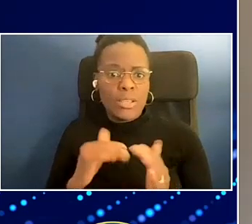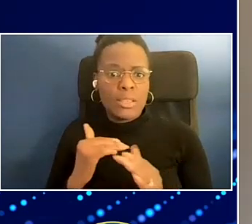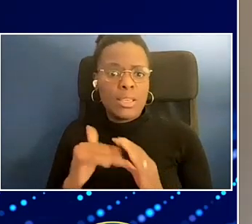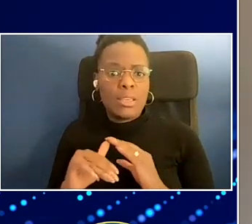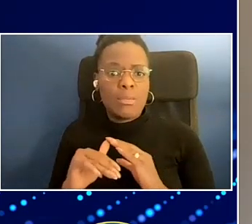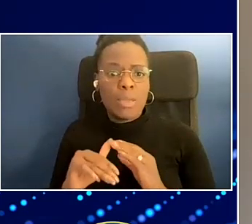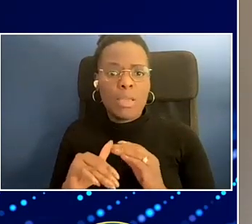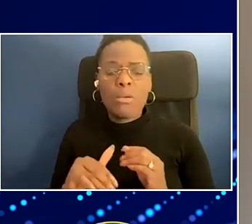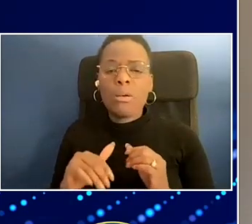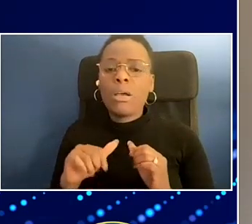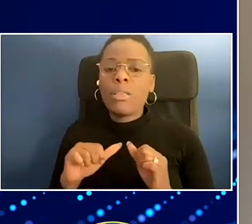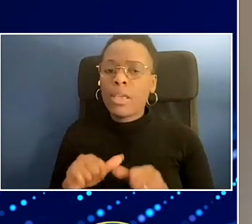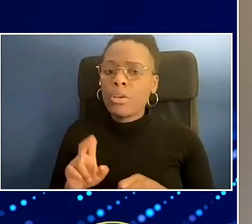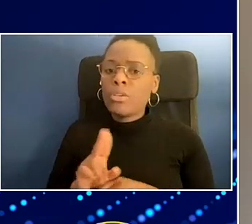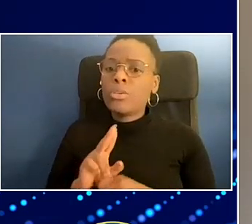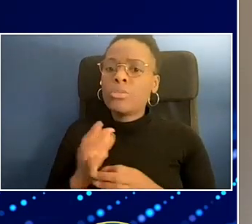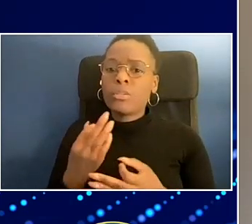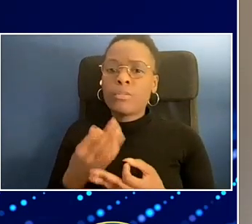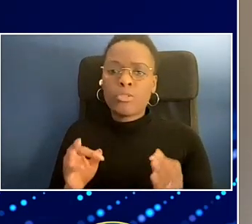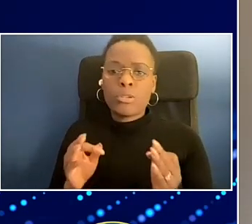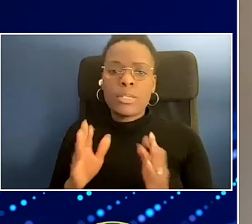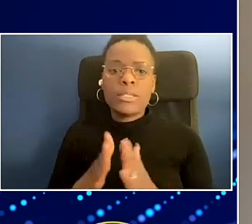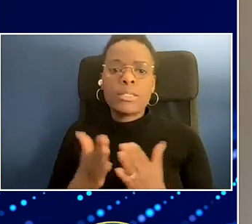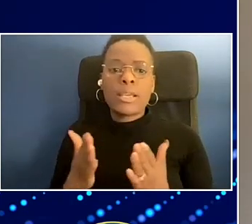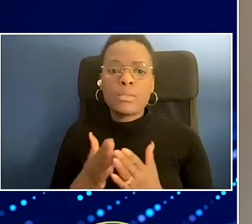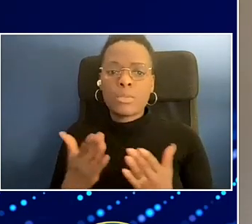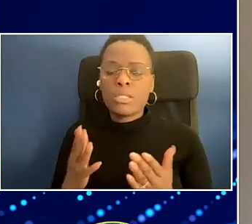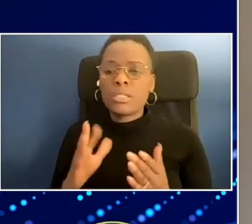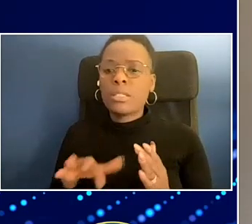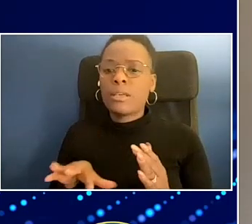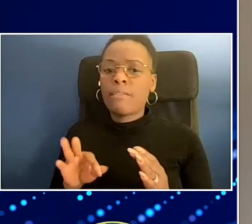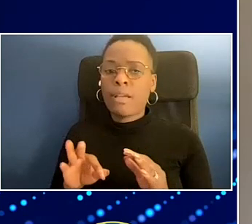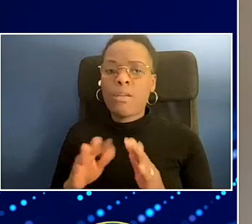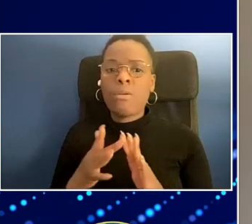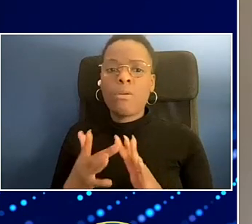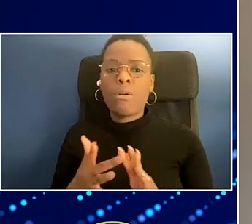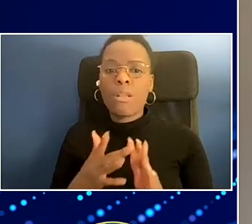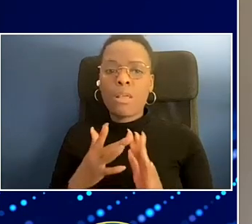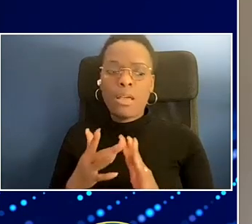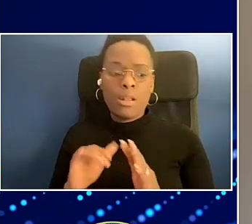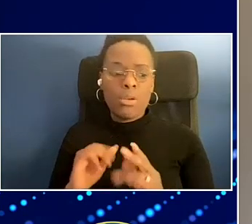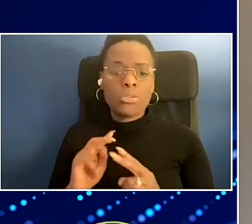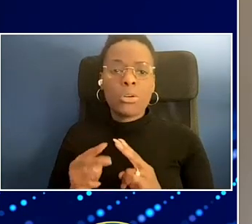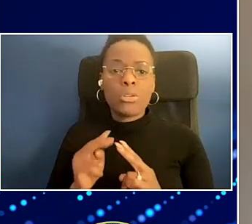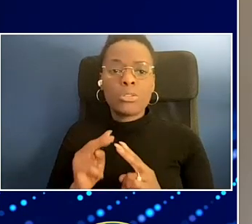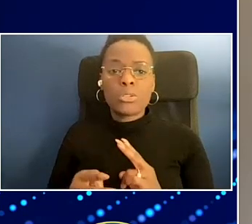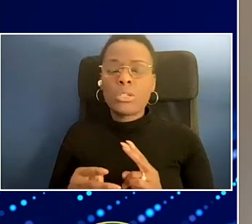instead. There are also alternatives to inclusive access opt-out that would save students money. Particularly, transferring